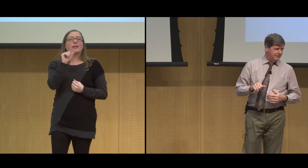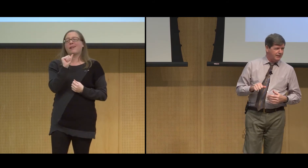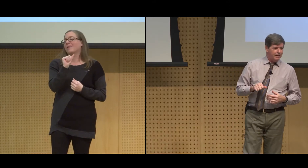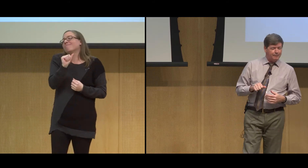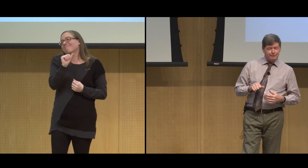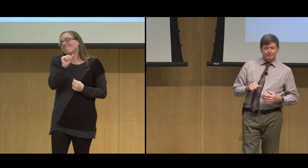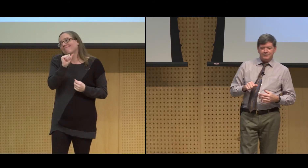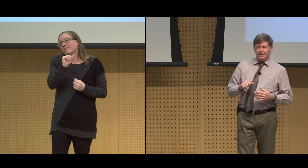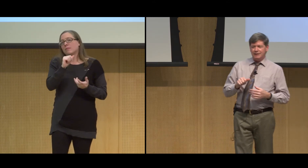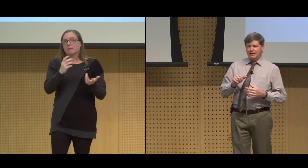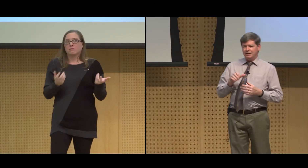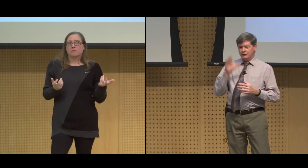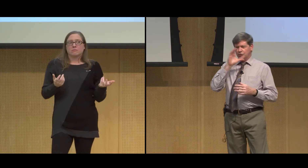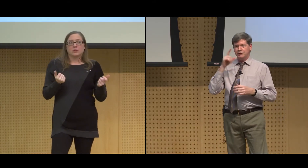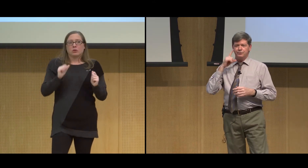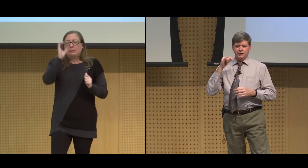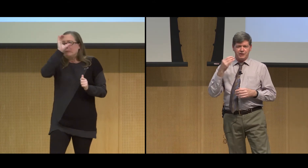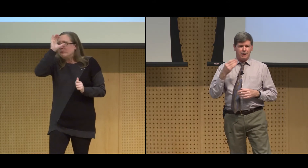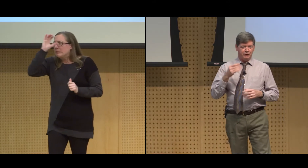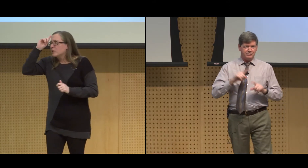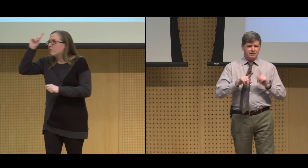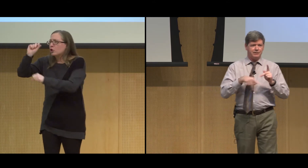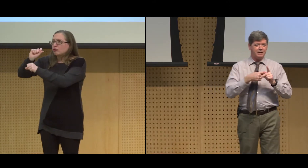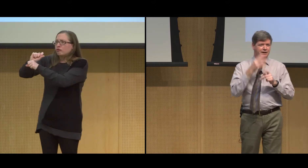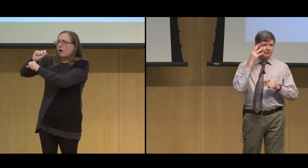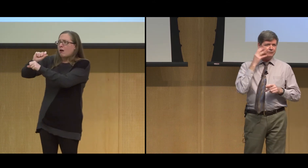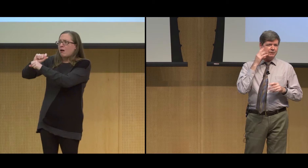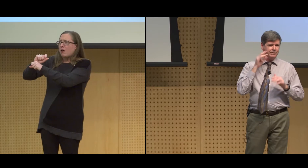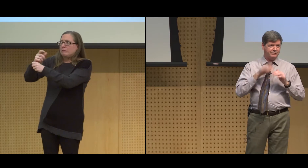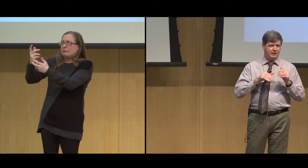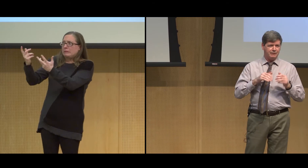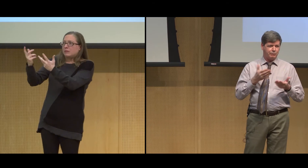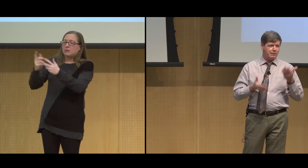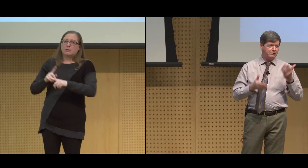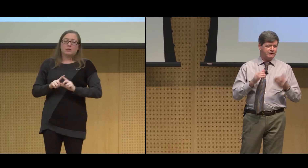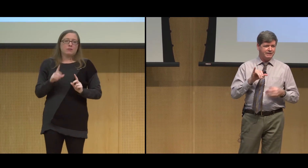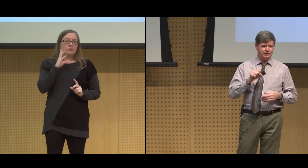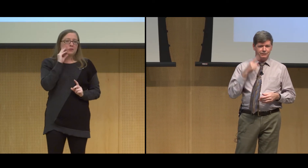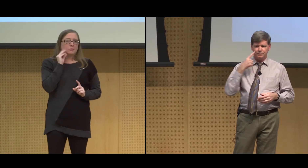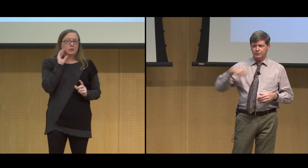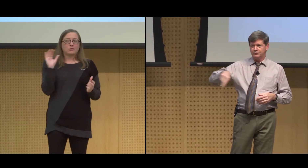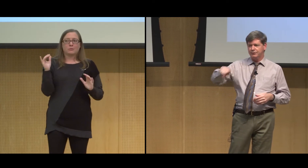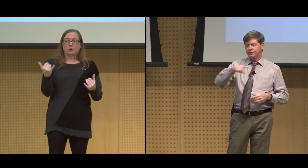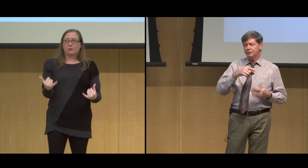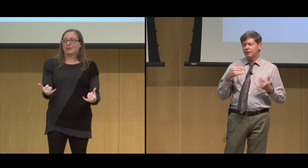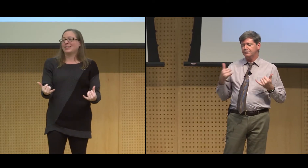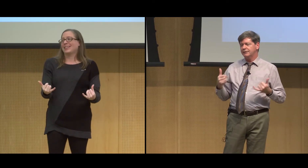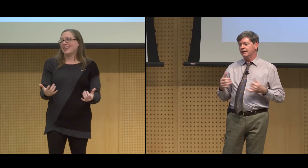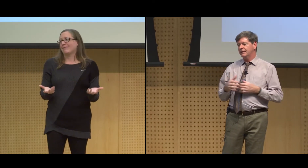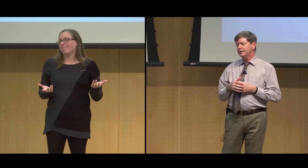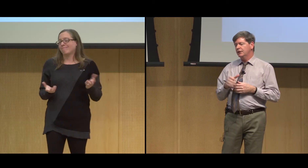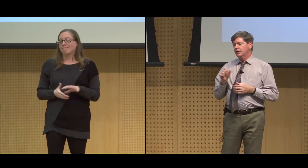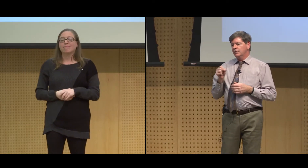Um, and so looking for a job was a different kind of experience than it probably is for, you know, for you all today.